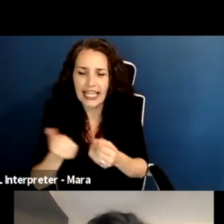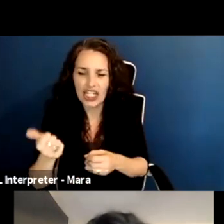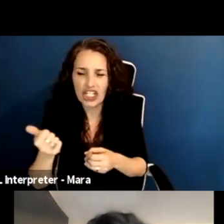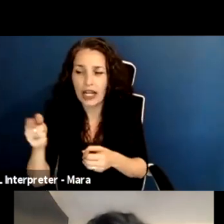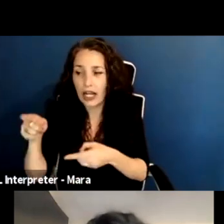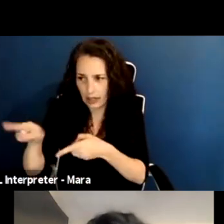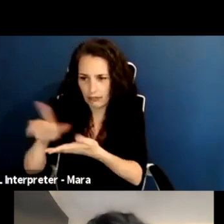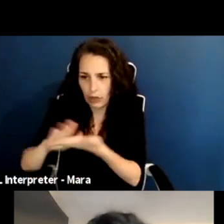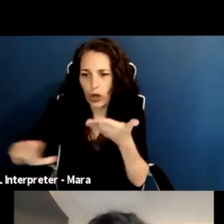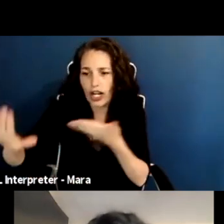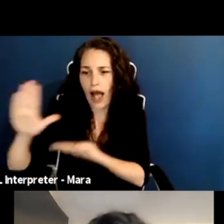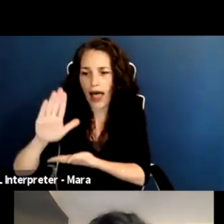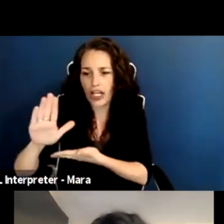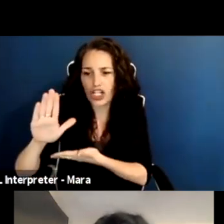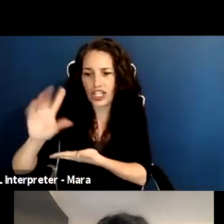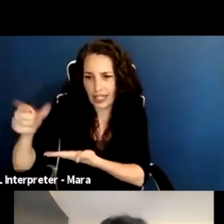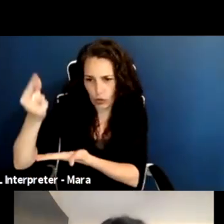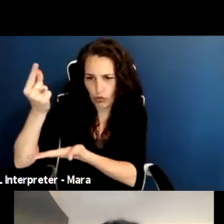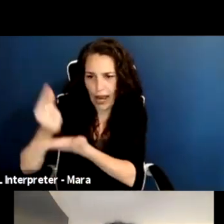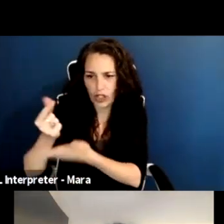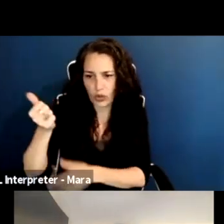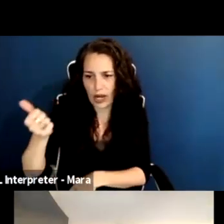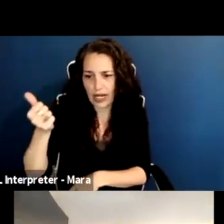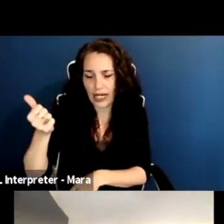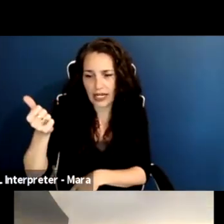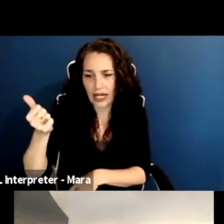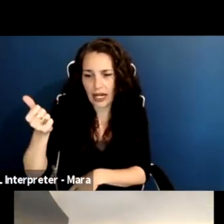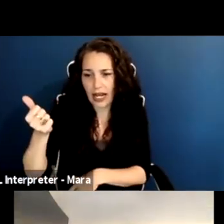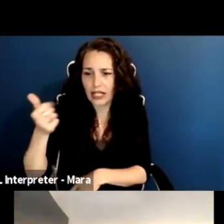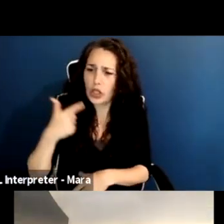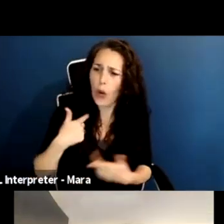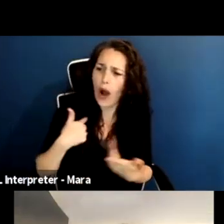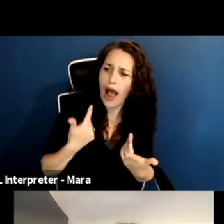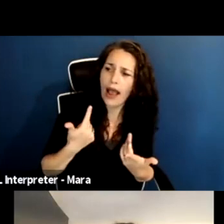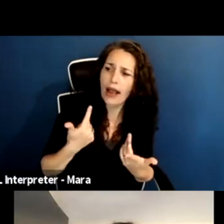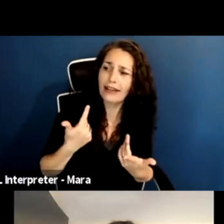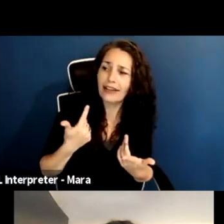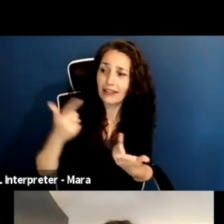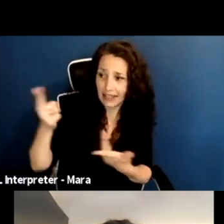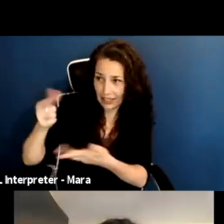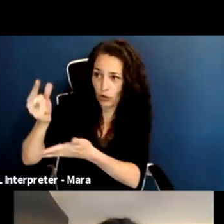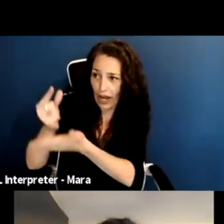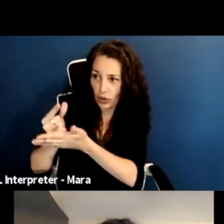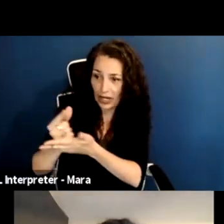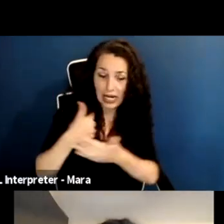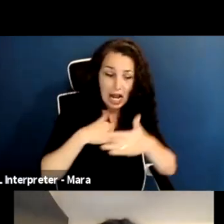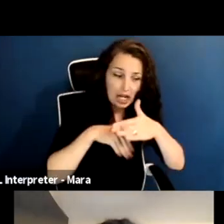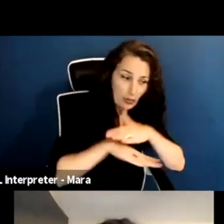And so he graduated, when he graduated, I went into college and I joined the same organization, right?